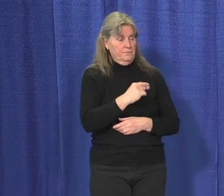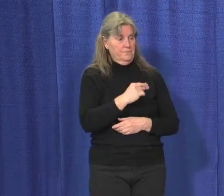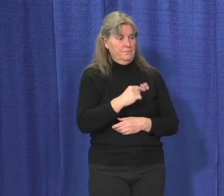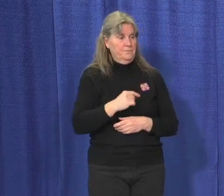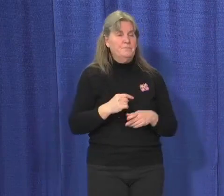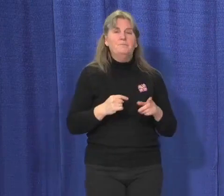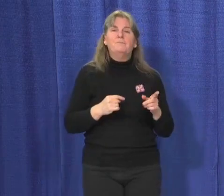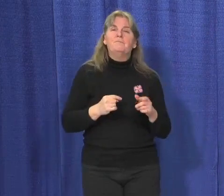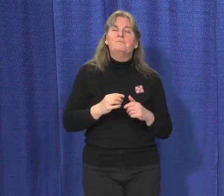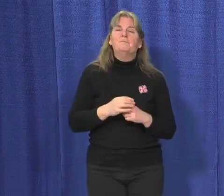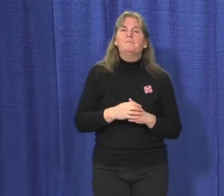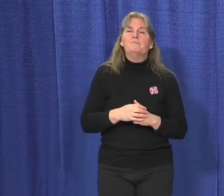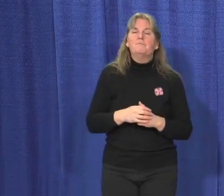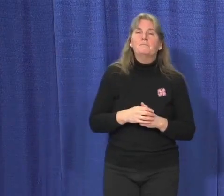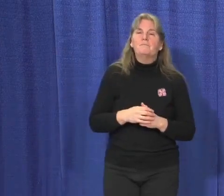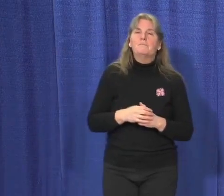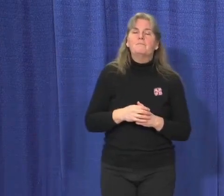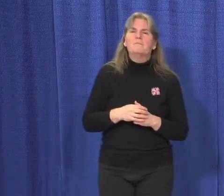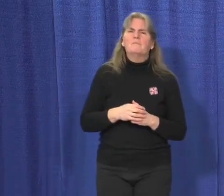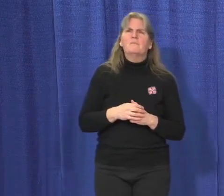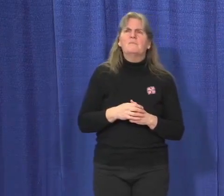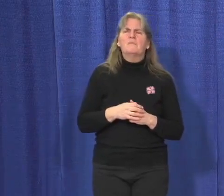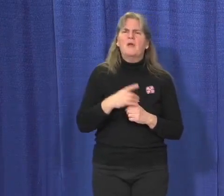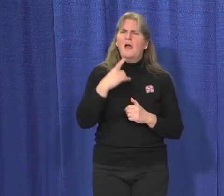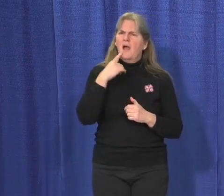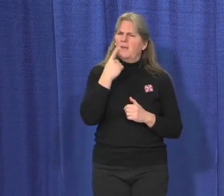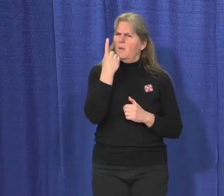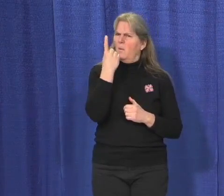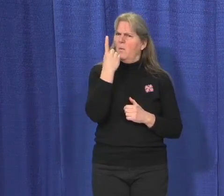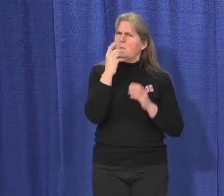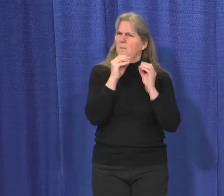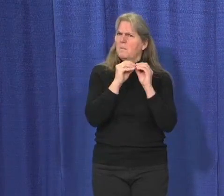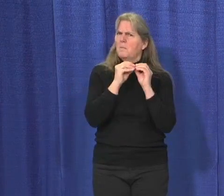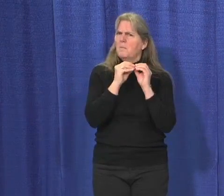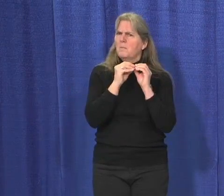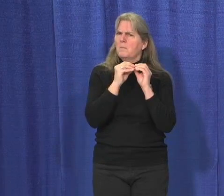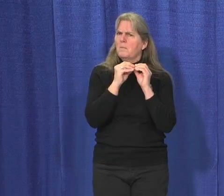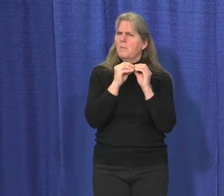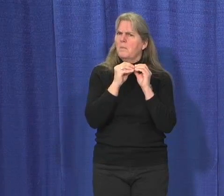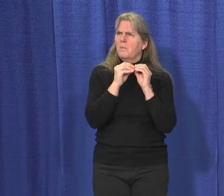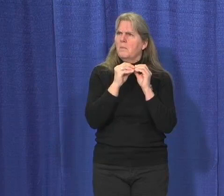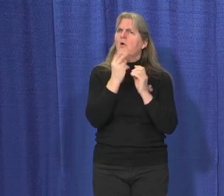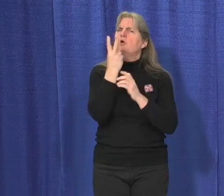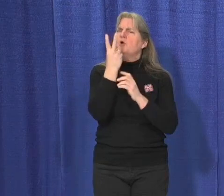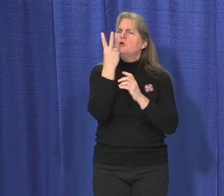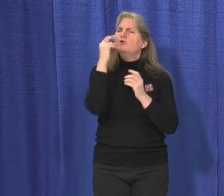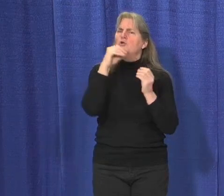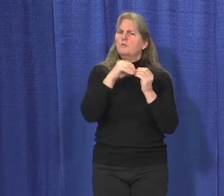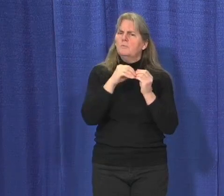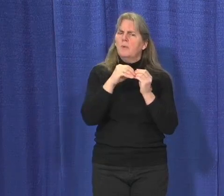Moderna. I think there is still two